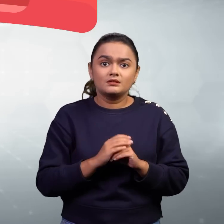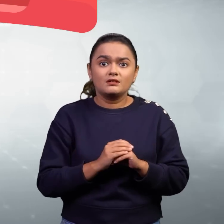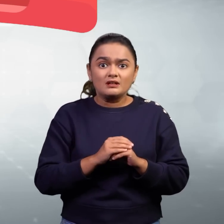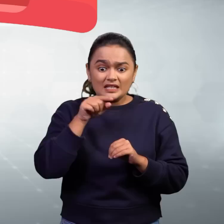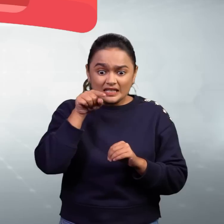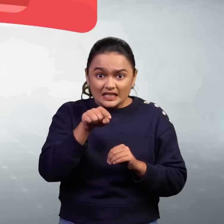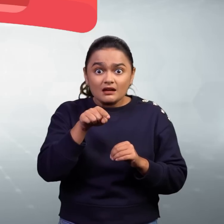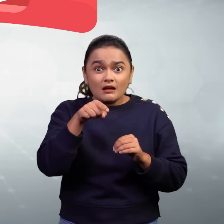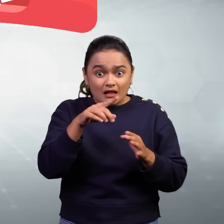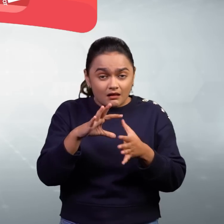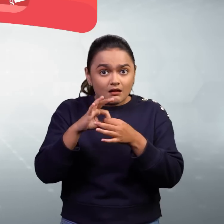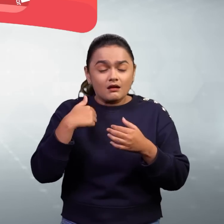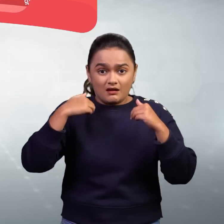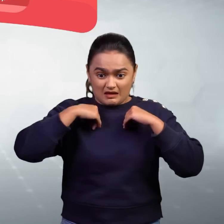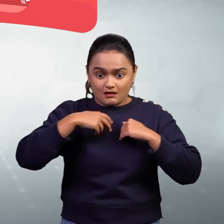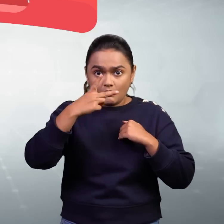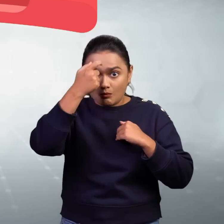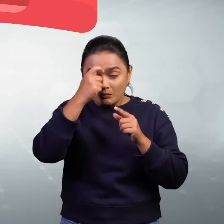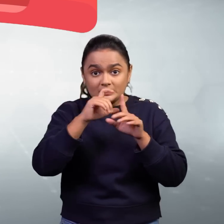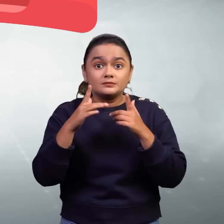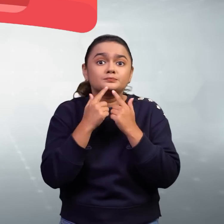This can also lead to serious health complications.